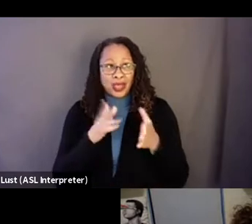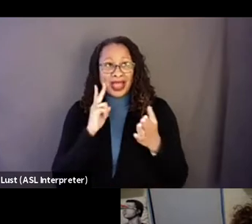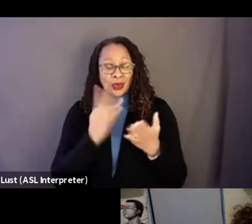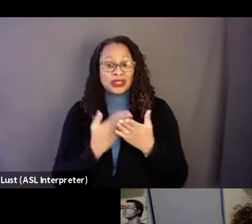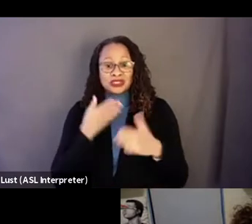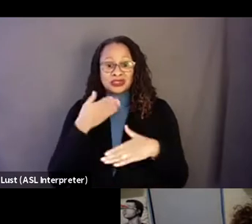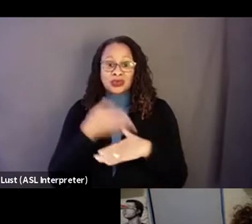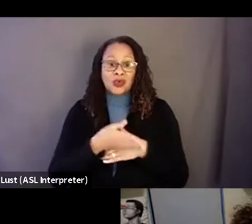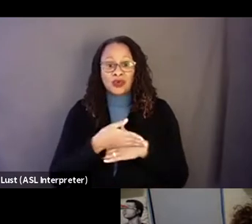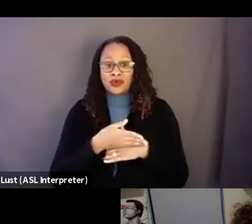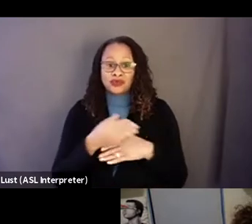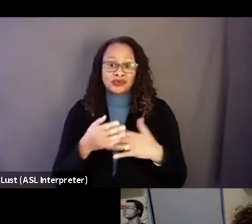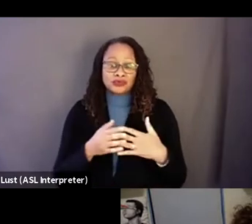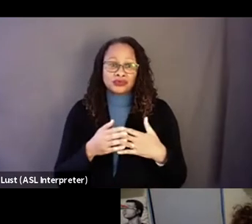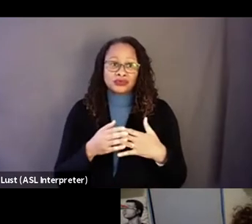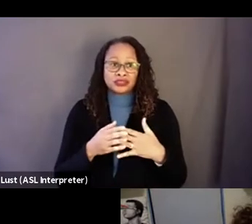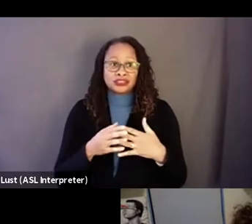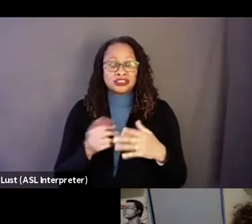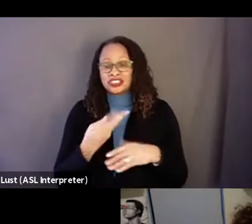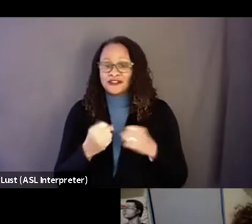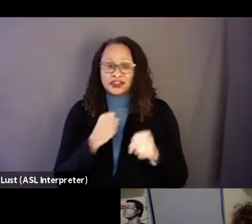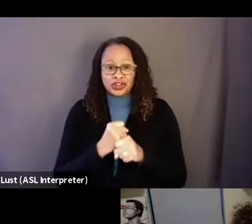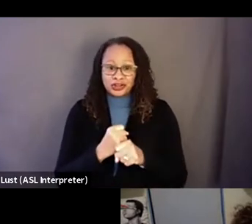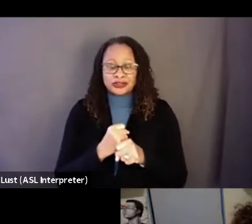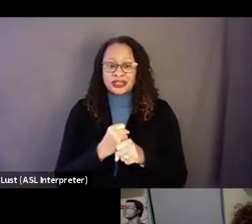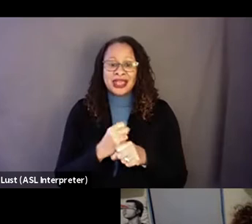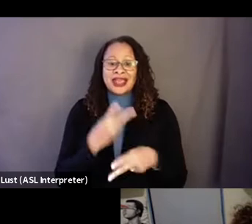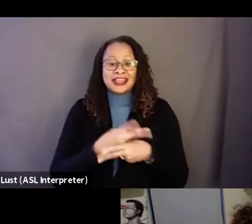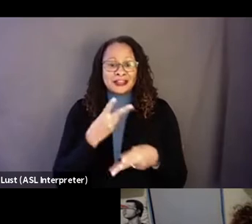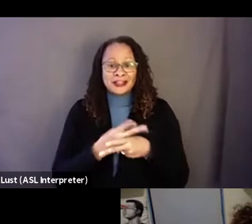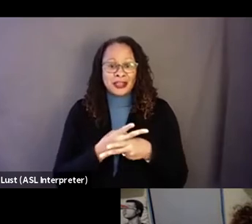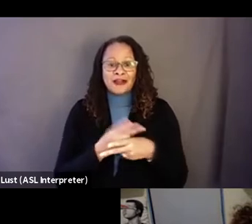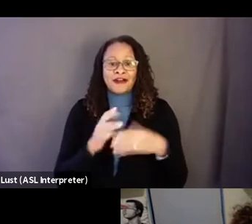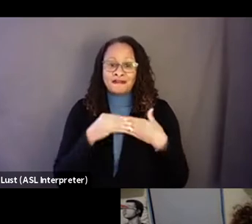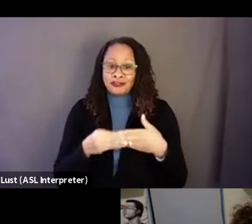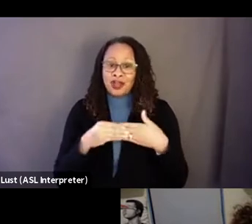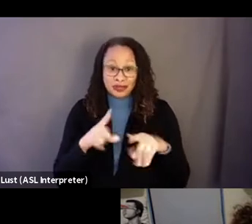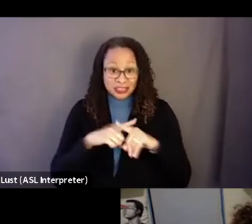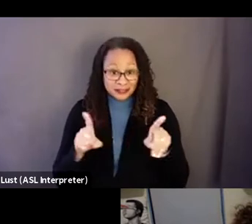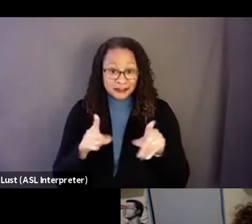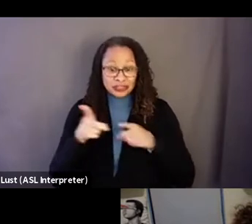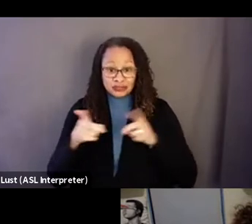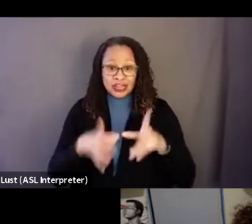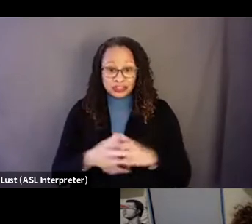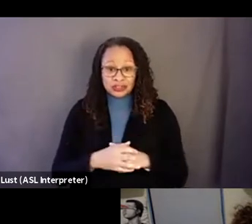care flow in multiple directions. So yes, Nunu and Patrick are the primary caregivers in the space.